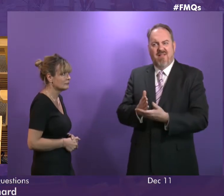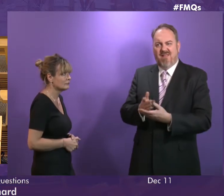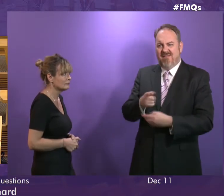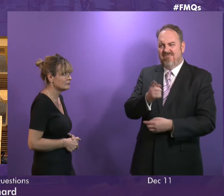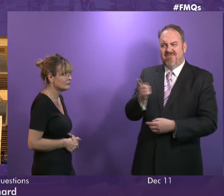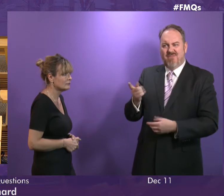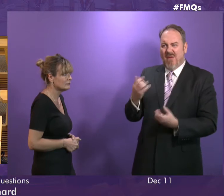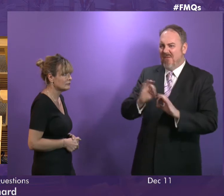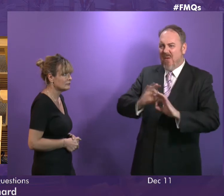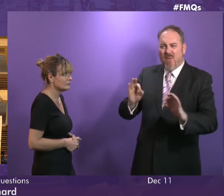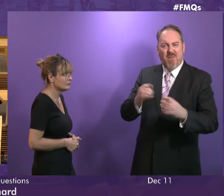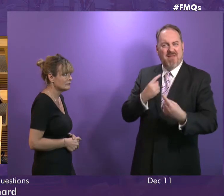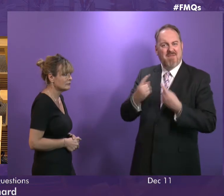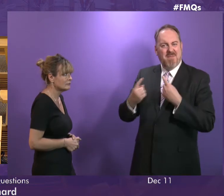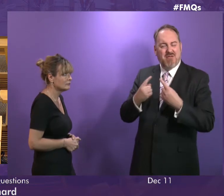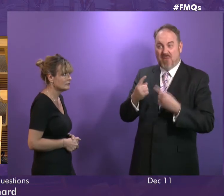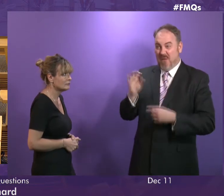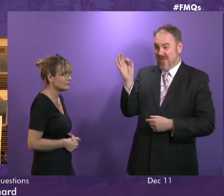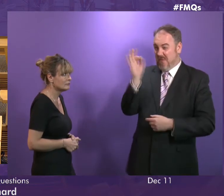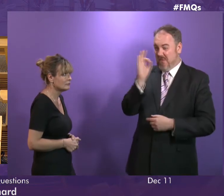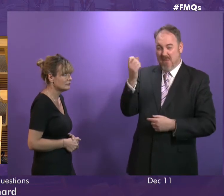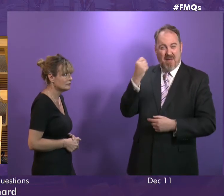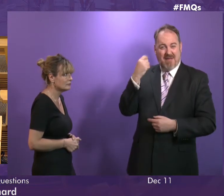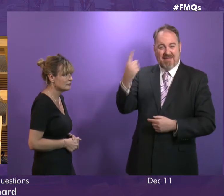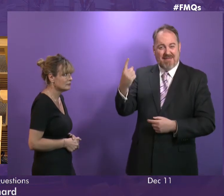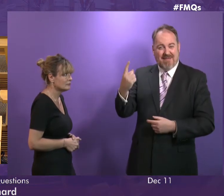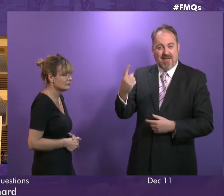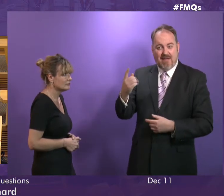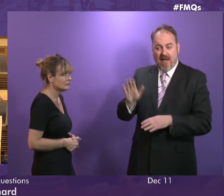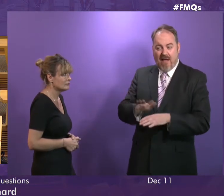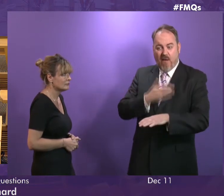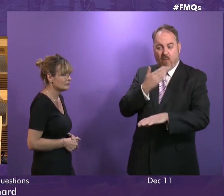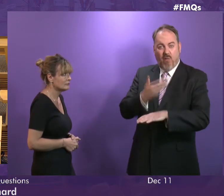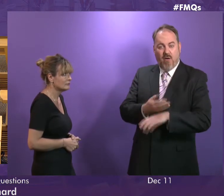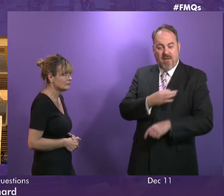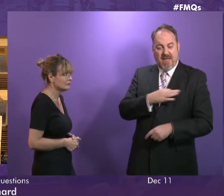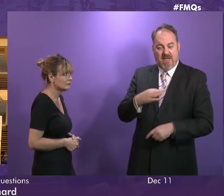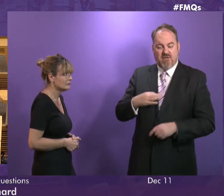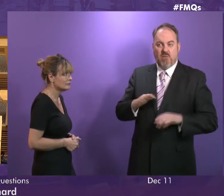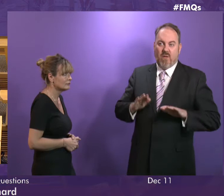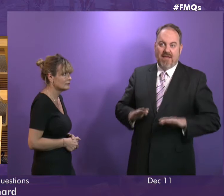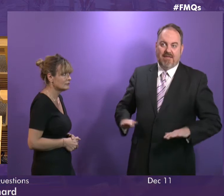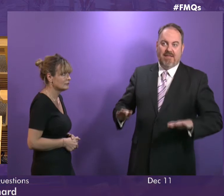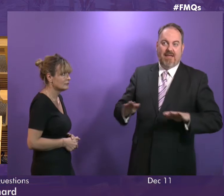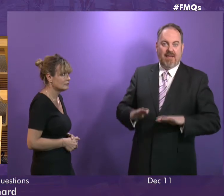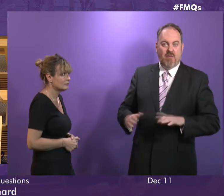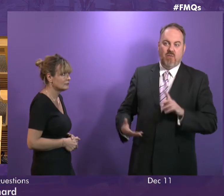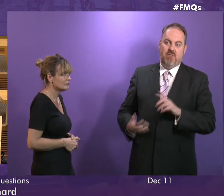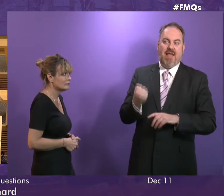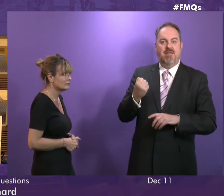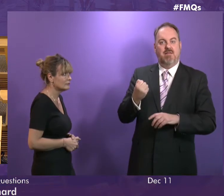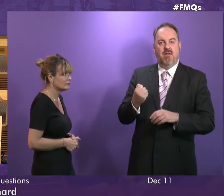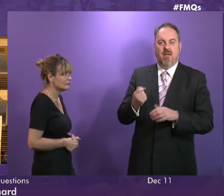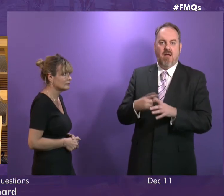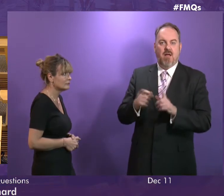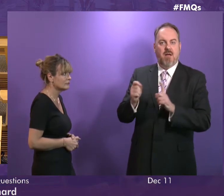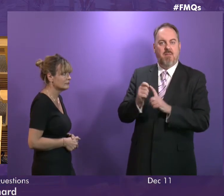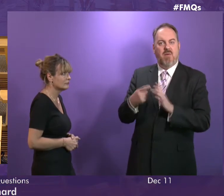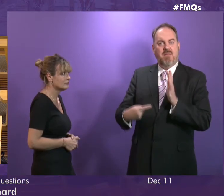information, so it has no idea how long patients are waiting to see a GP, but we all know that